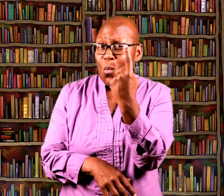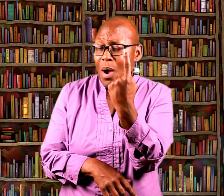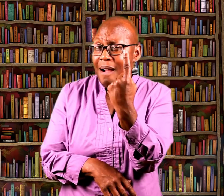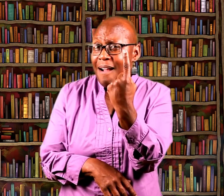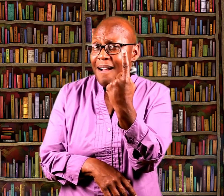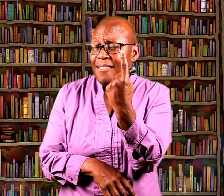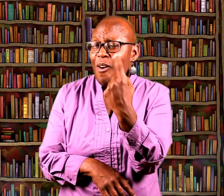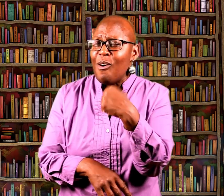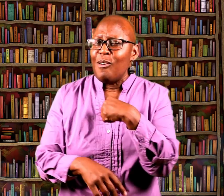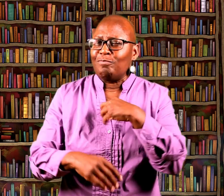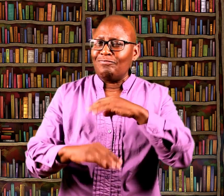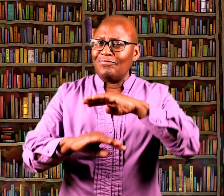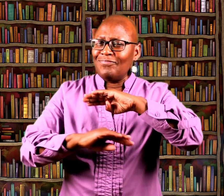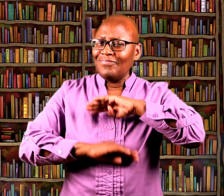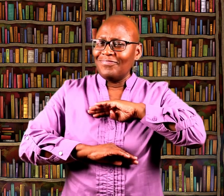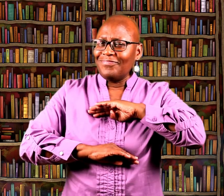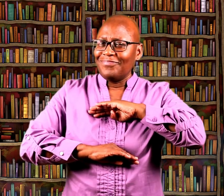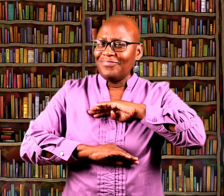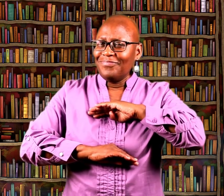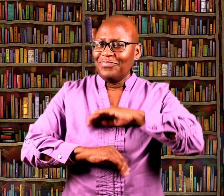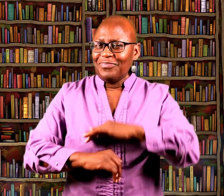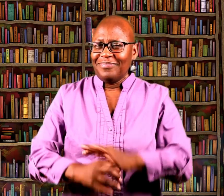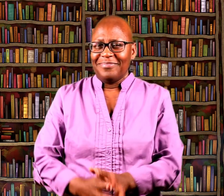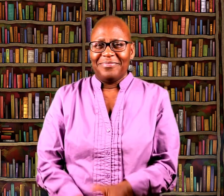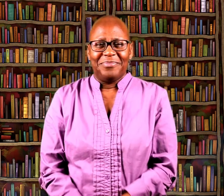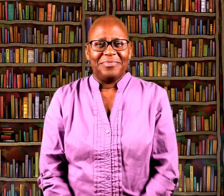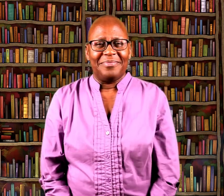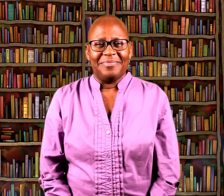I'm satisified with that.